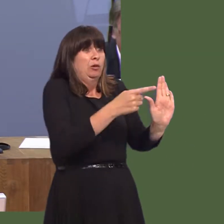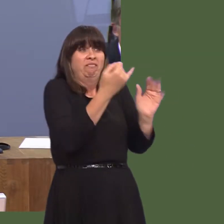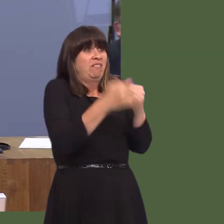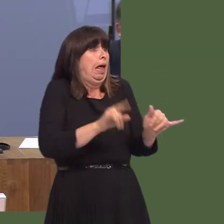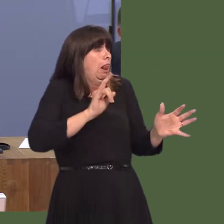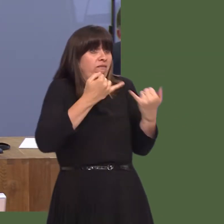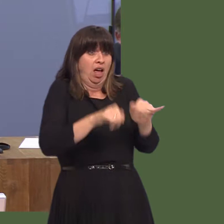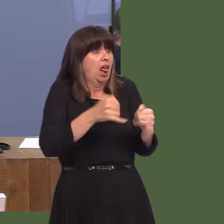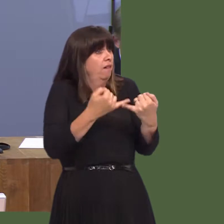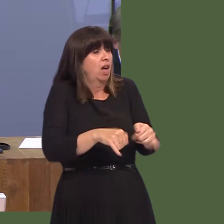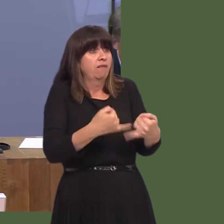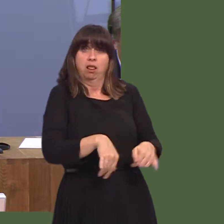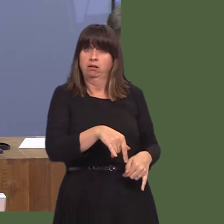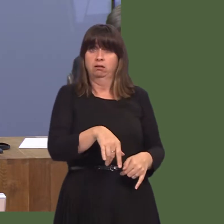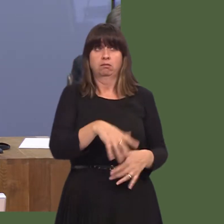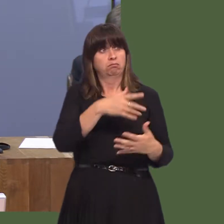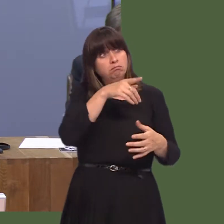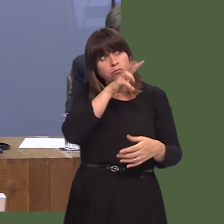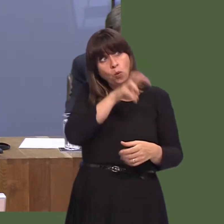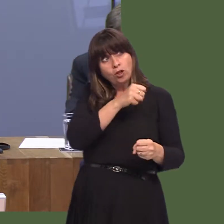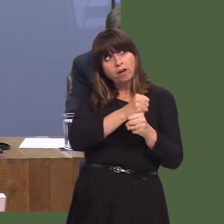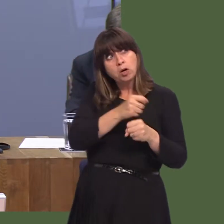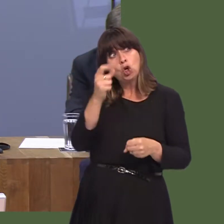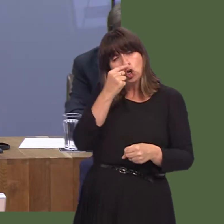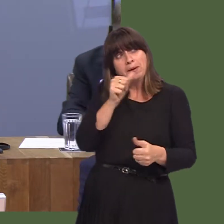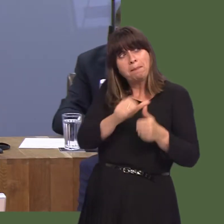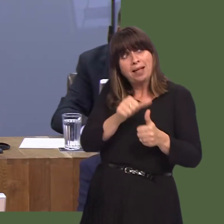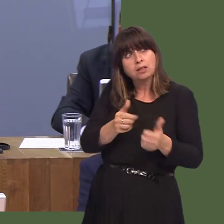Of course, one way the Welsh Government could better support children and young people and